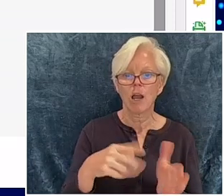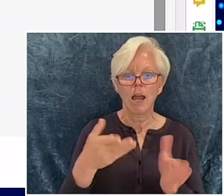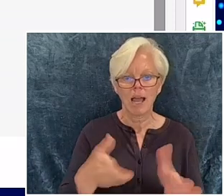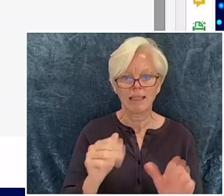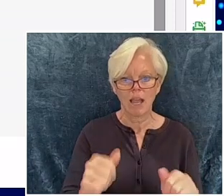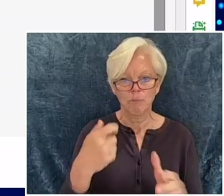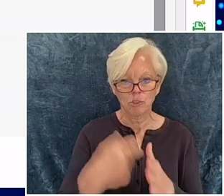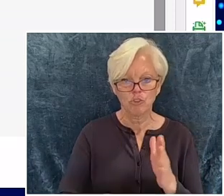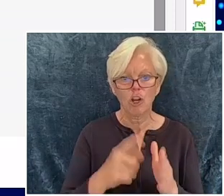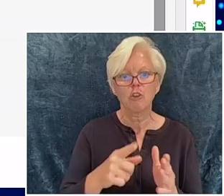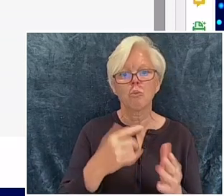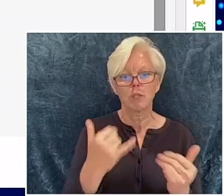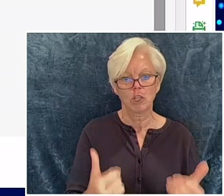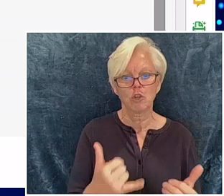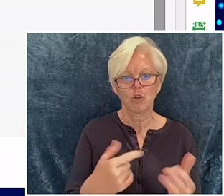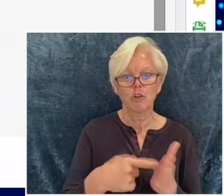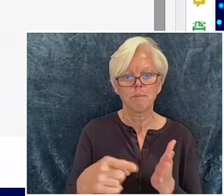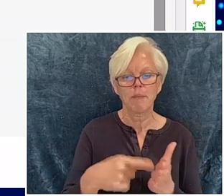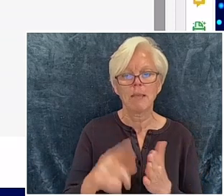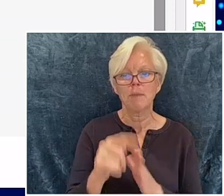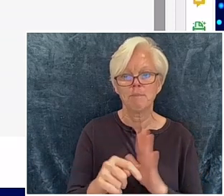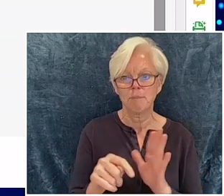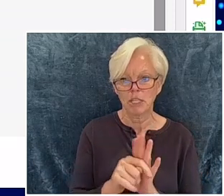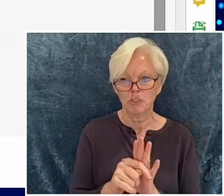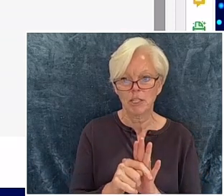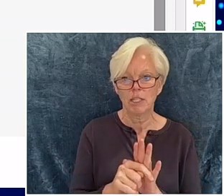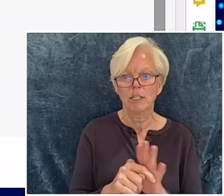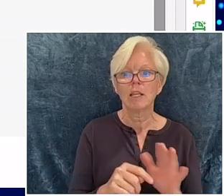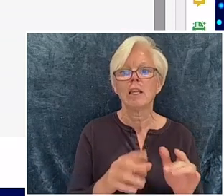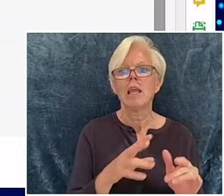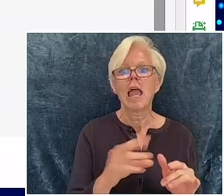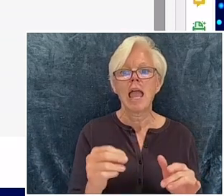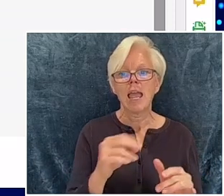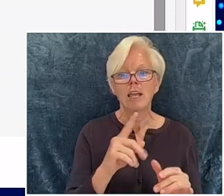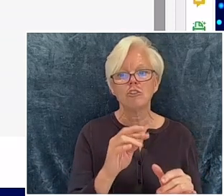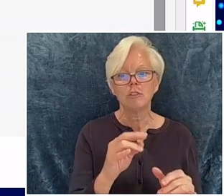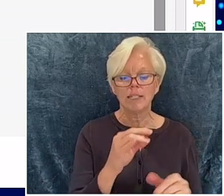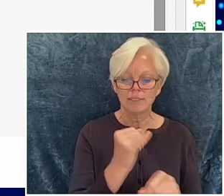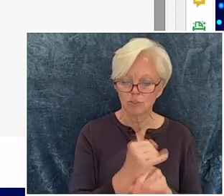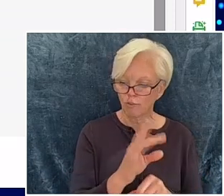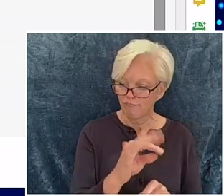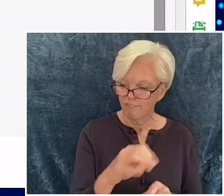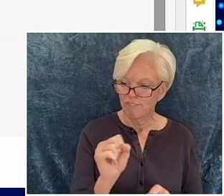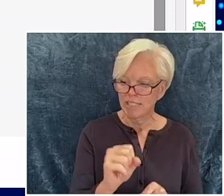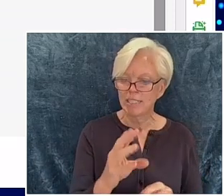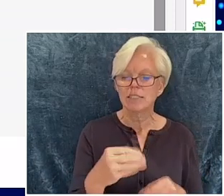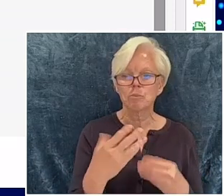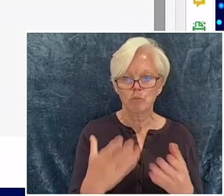period. And will be given what those allowable charges are, tuition fees institutionally provided food and housing,